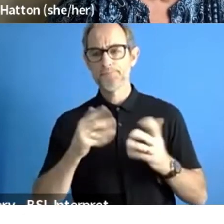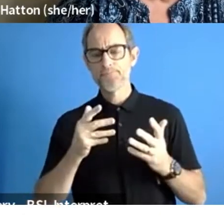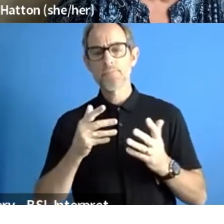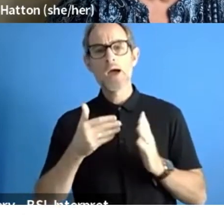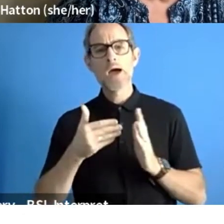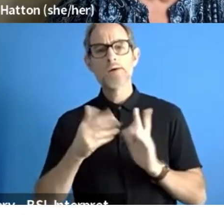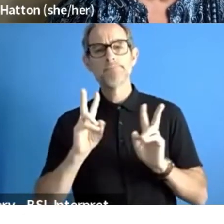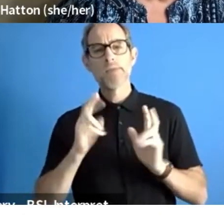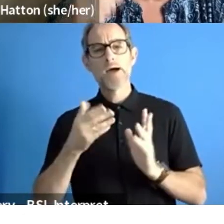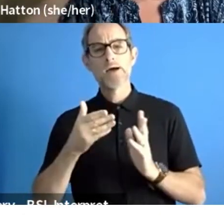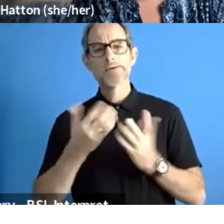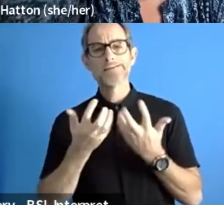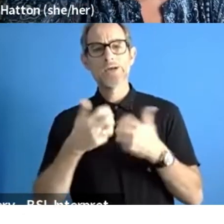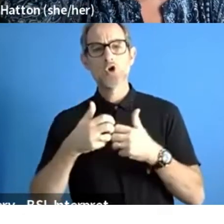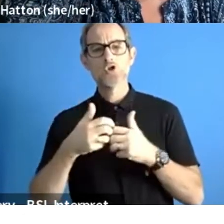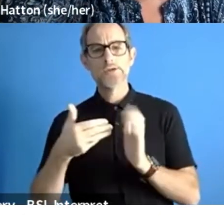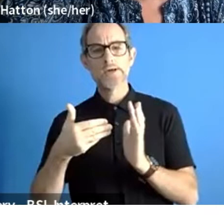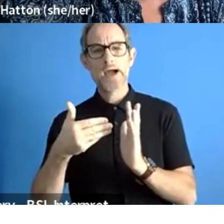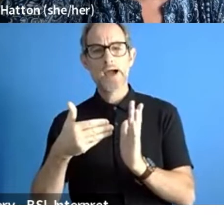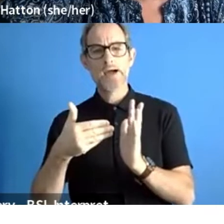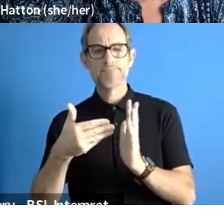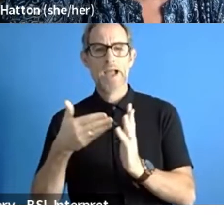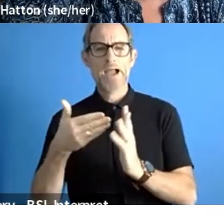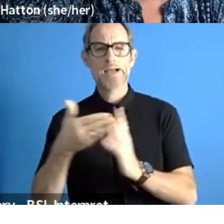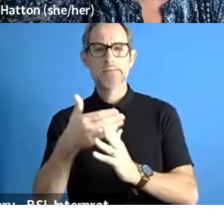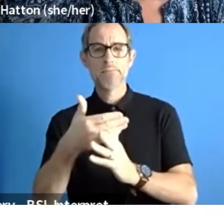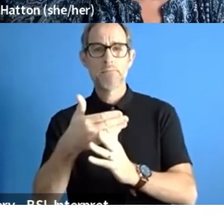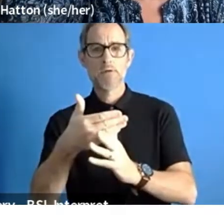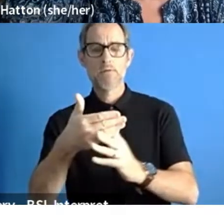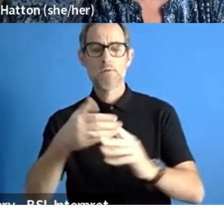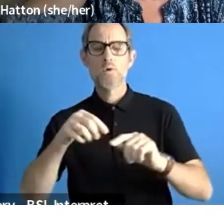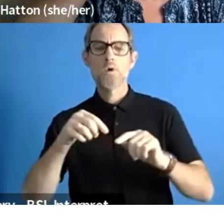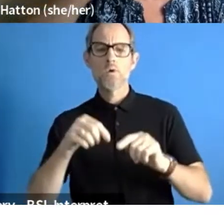of technology and it's a really important issue for lots of reasons